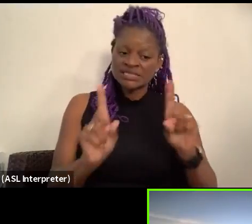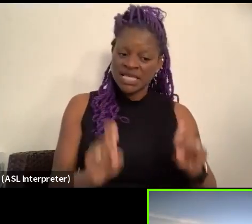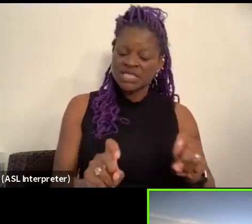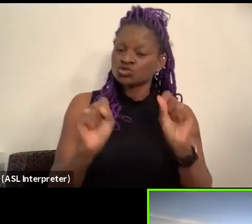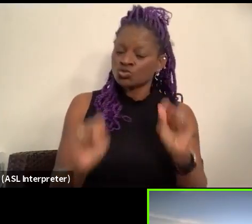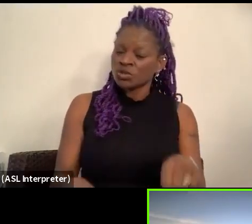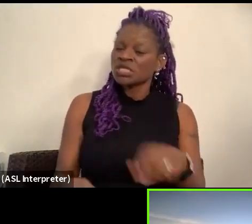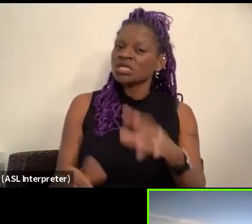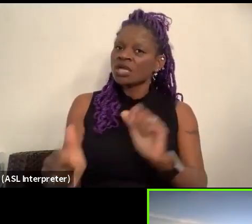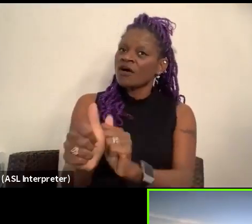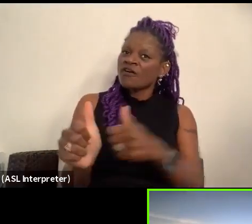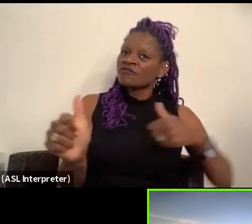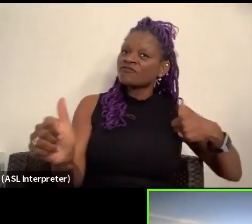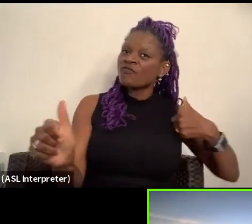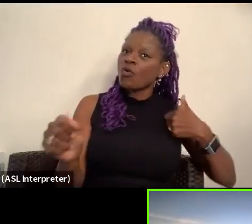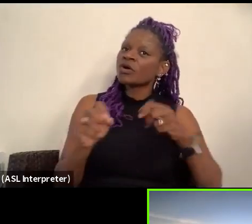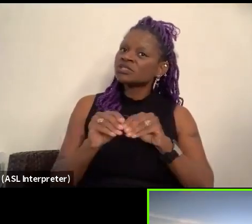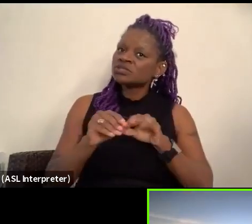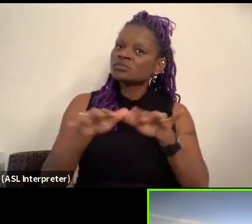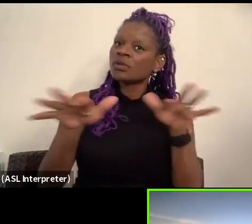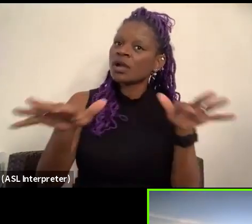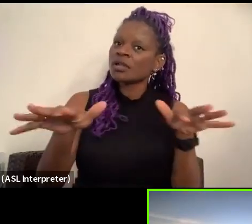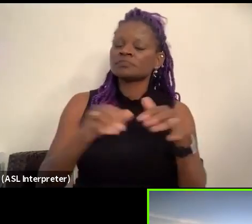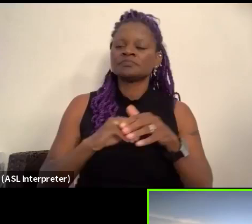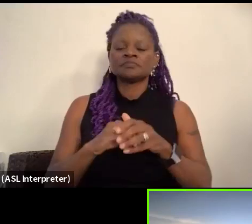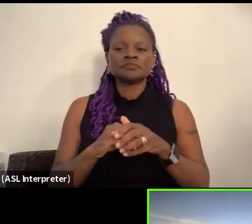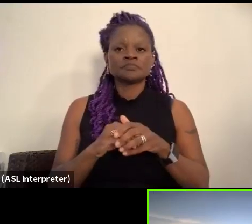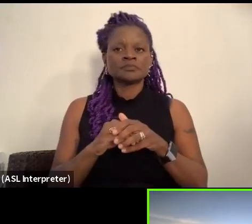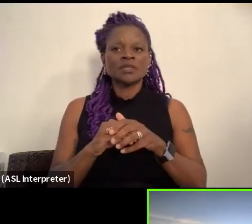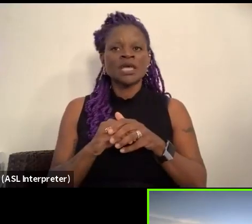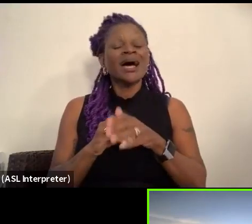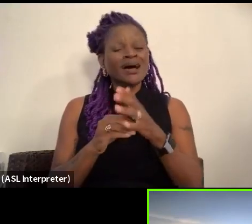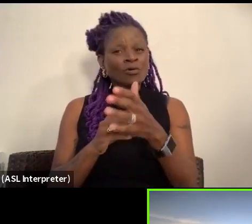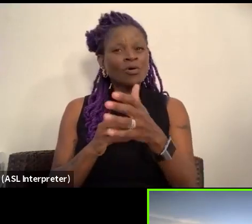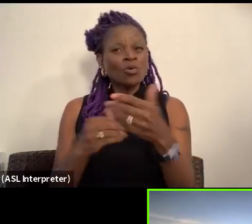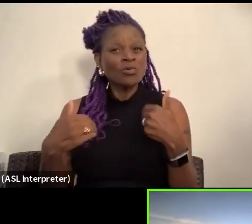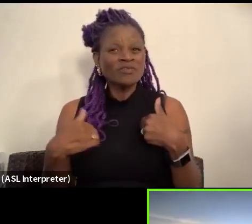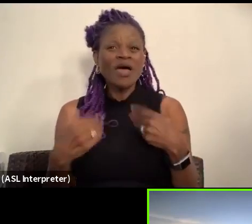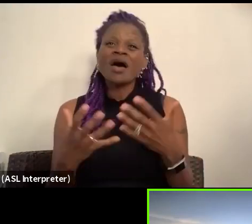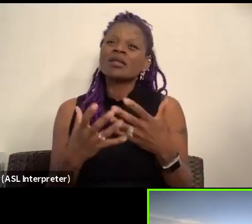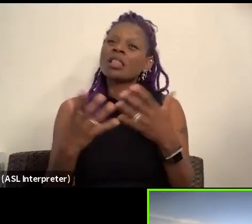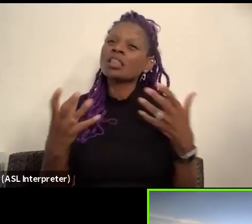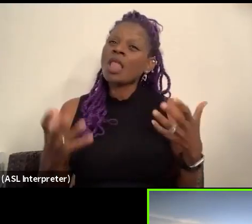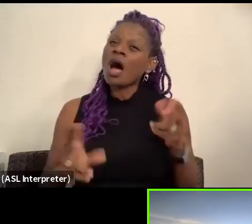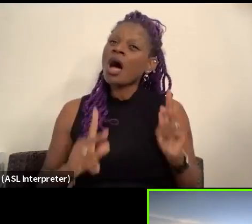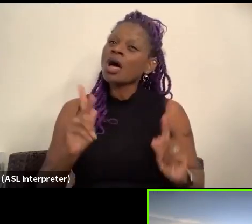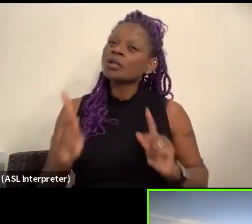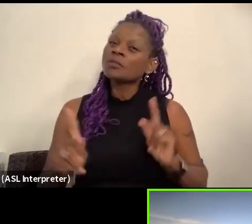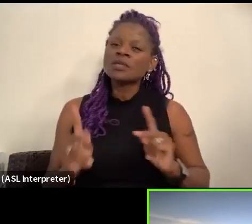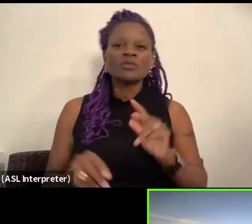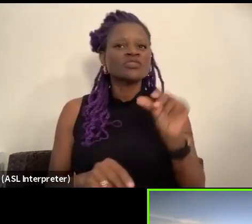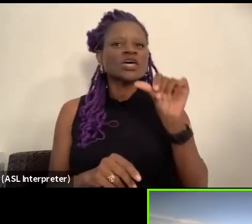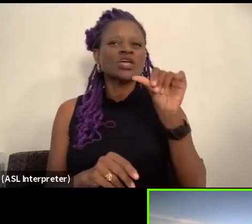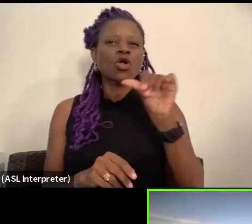As we've said before, a good percentage of people are asymptomatic or minimally symptomatic, but they have Gilbert and